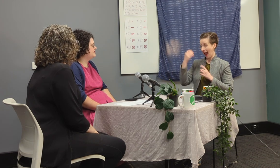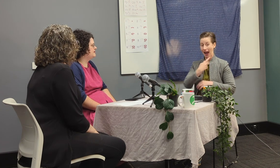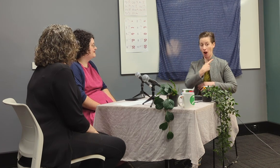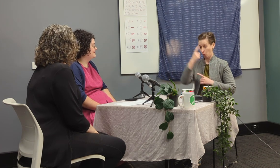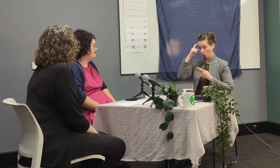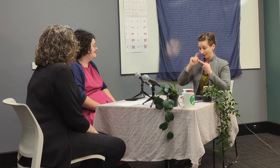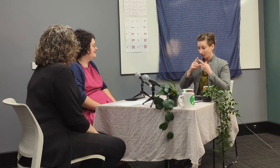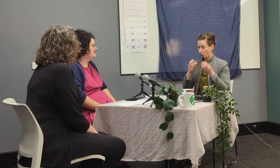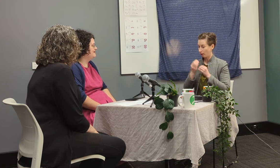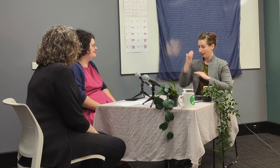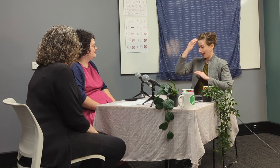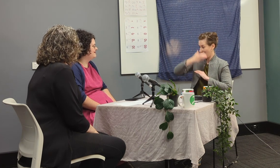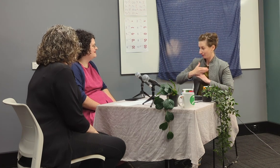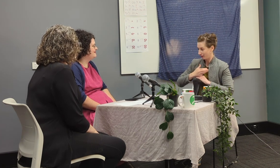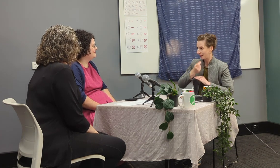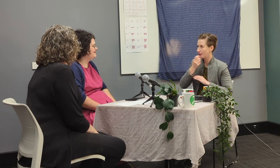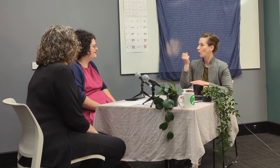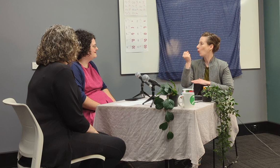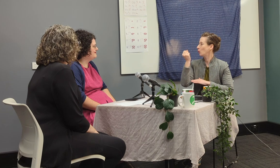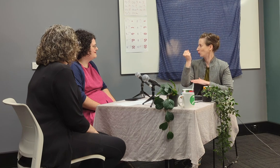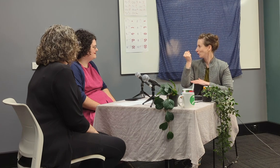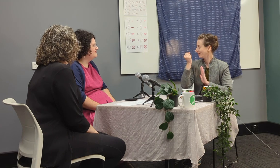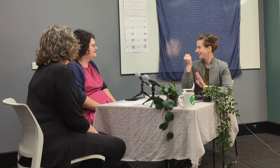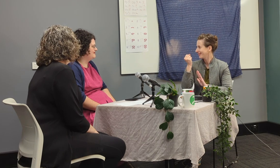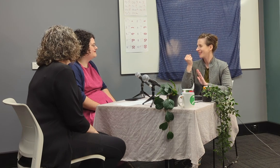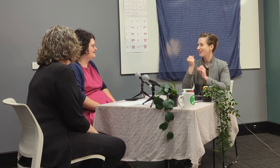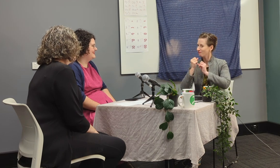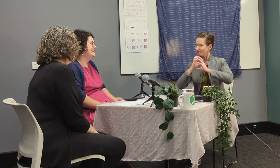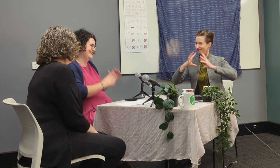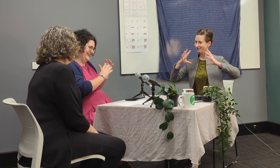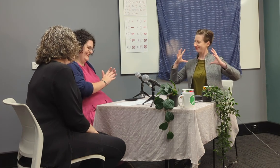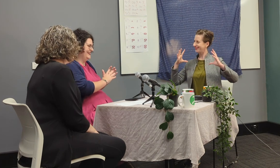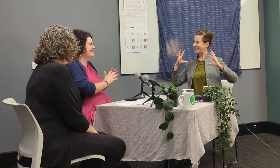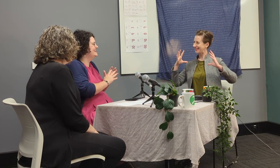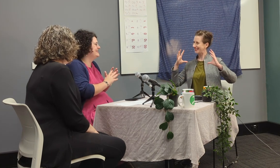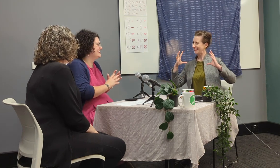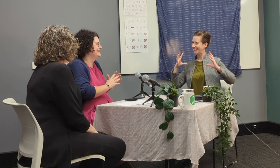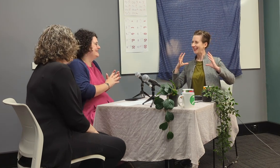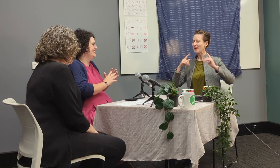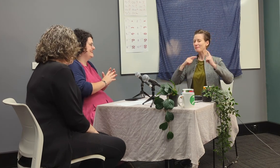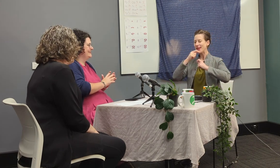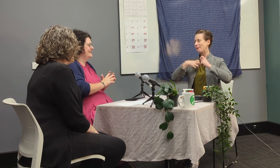So, our obsession with only enactment went on hold for a little while.